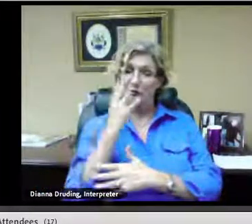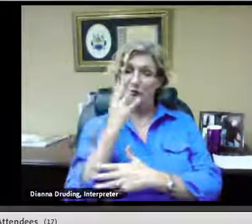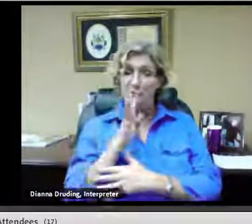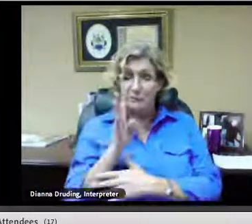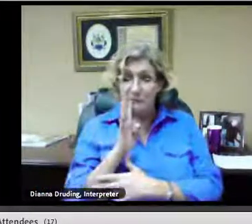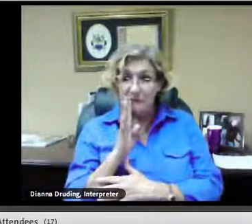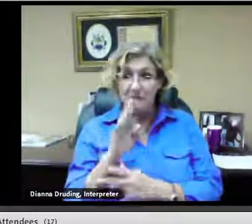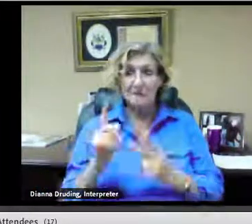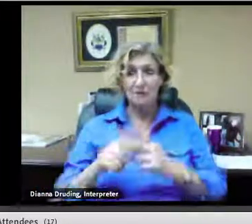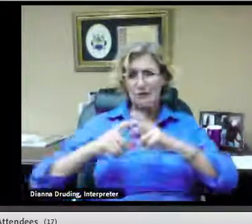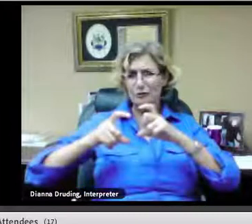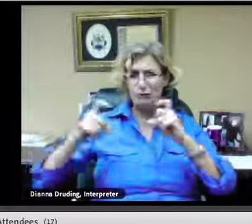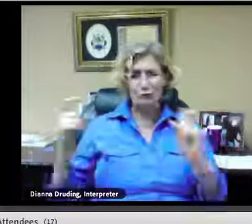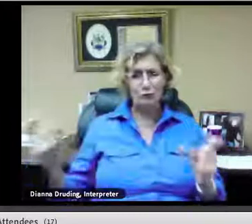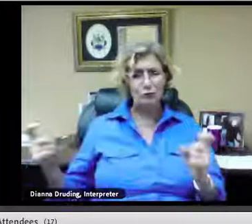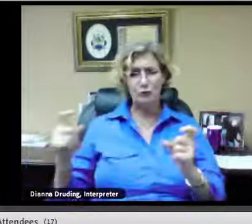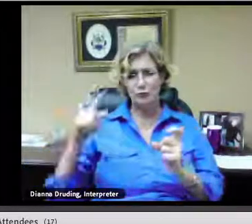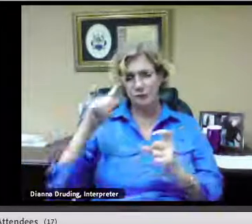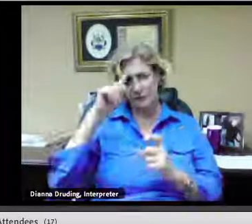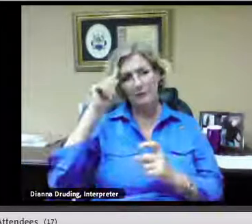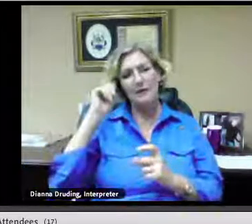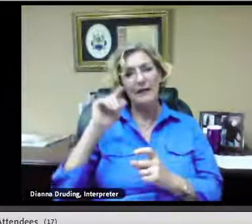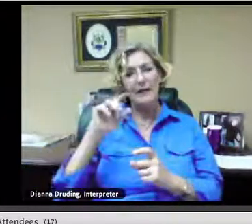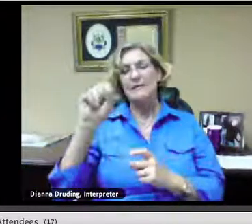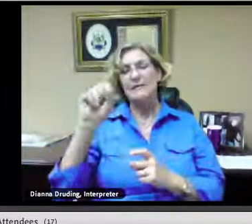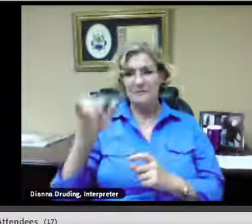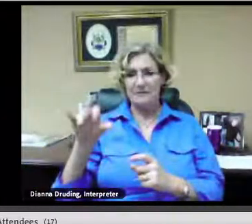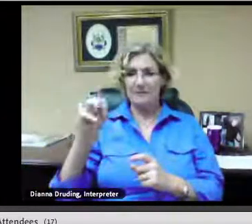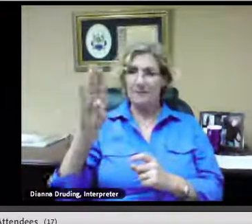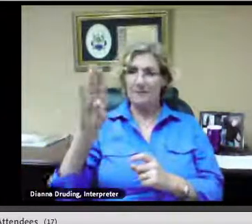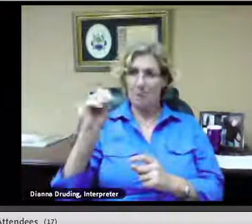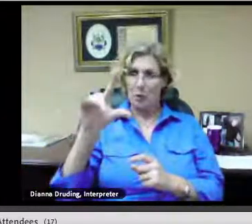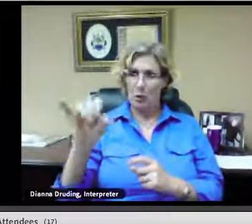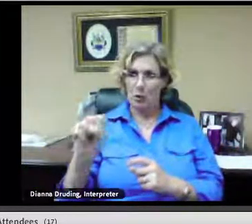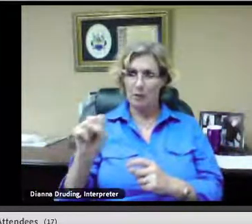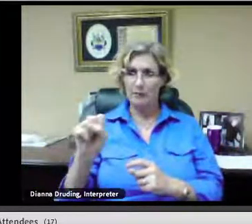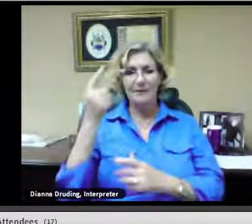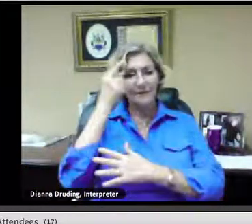you know, alternatives for time-based media, content that can be prevented,